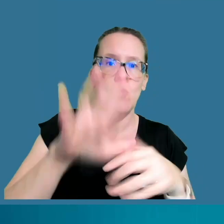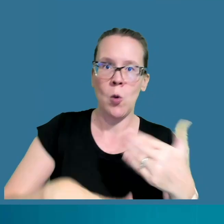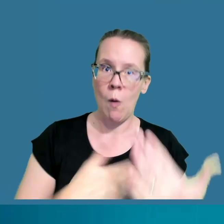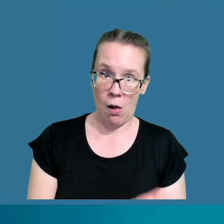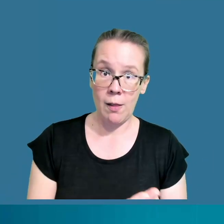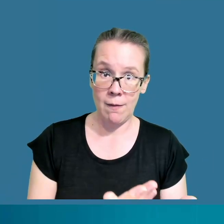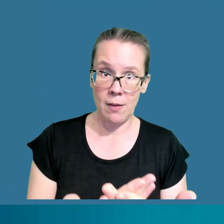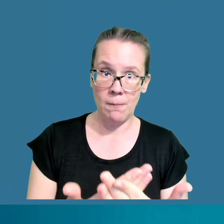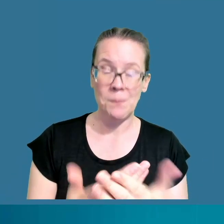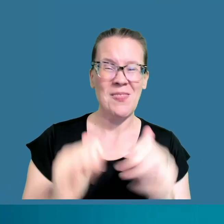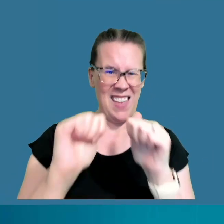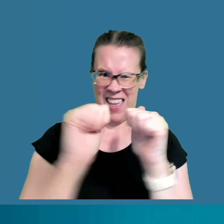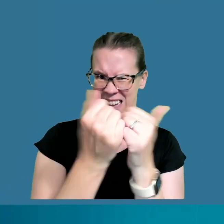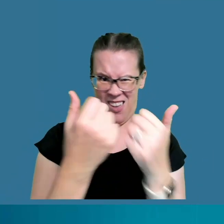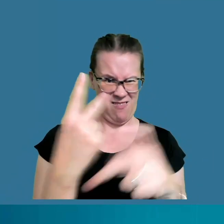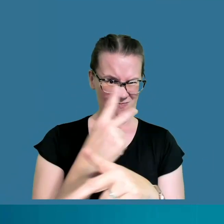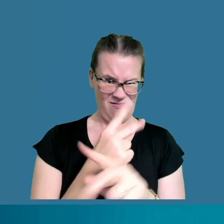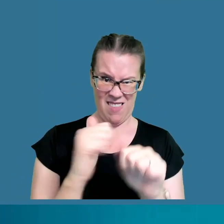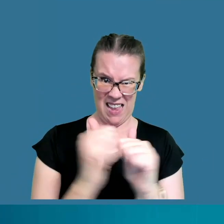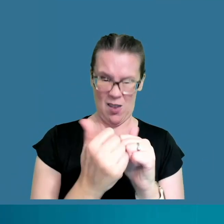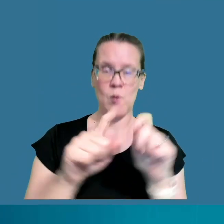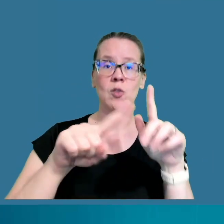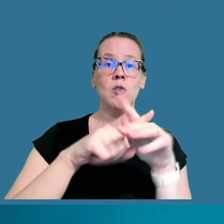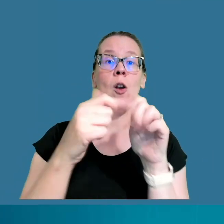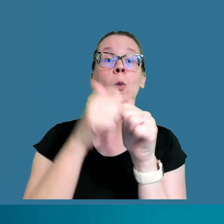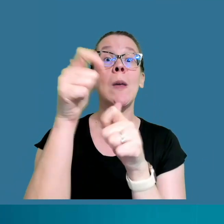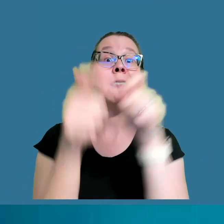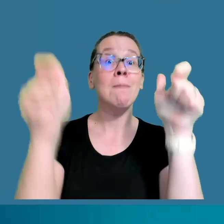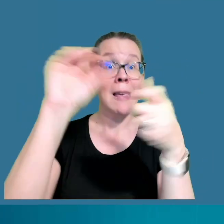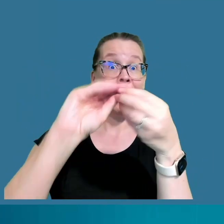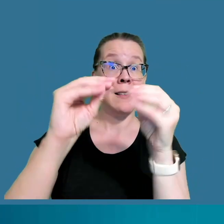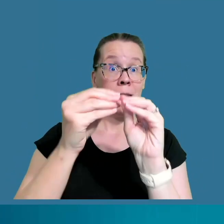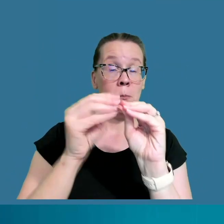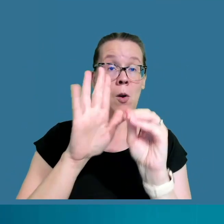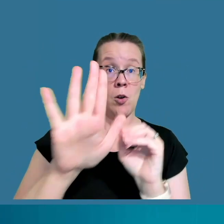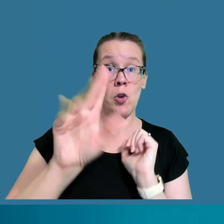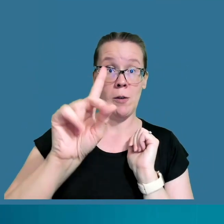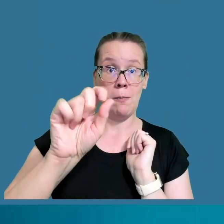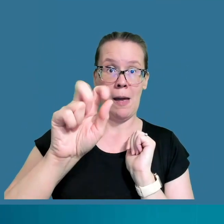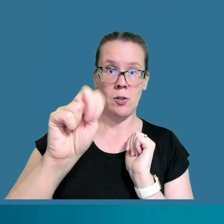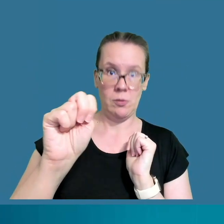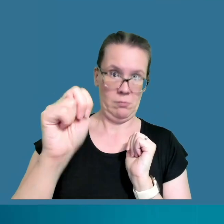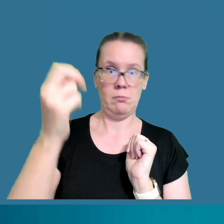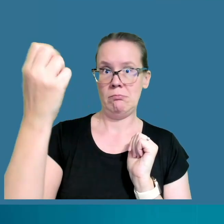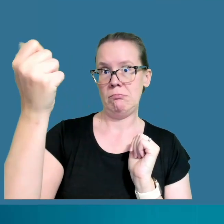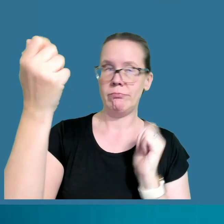that are less bulky. If you only stitch the seams that you need to stitch, instead of